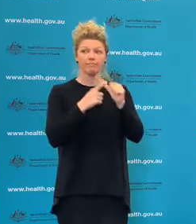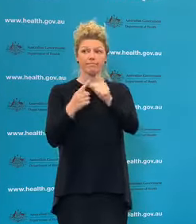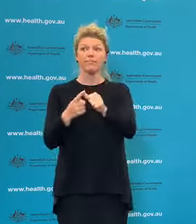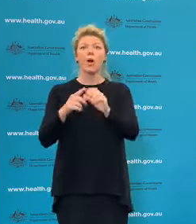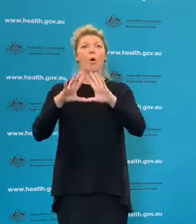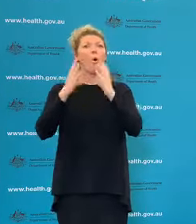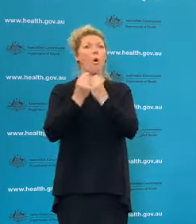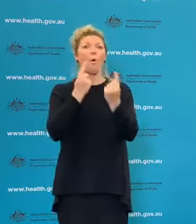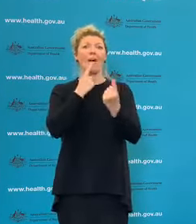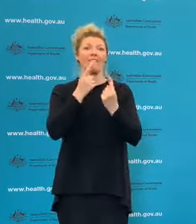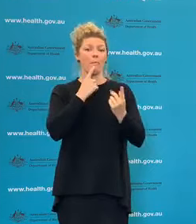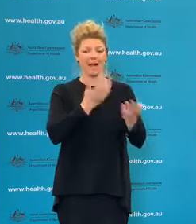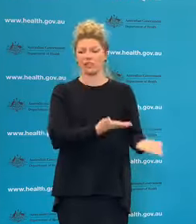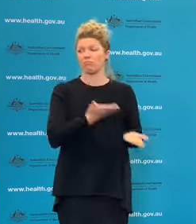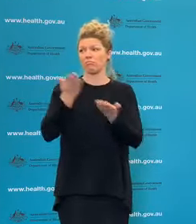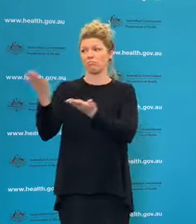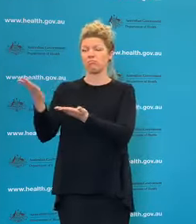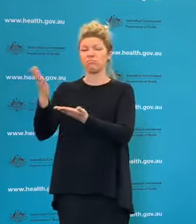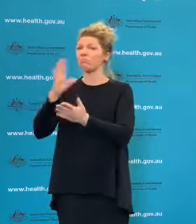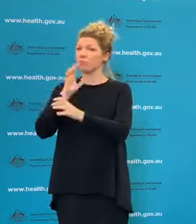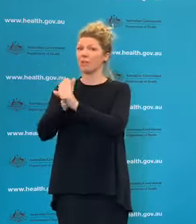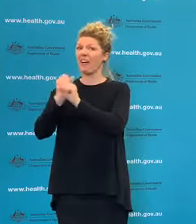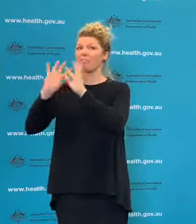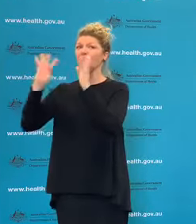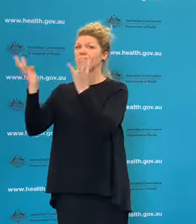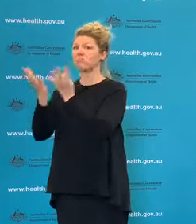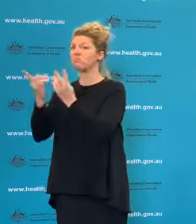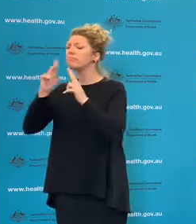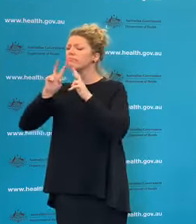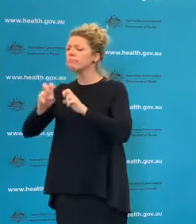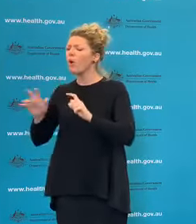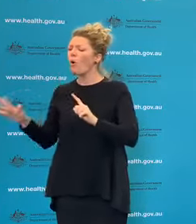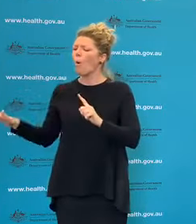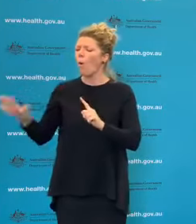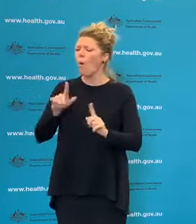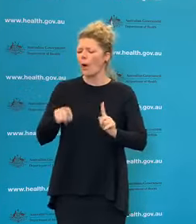considered along with all of the other advice